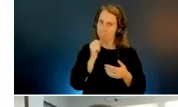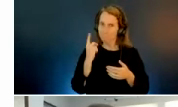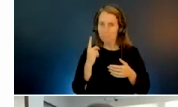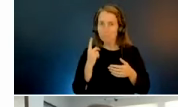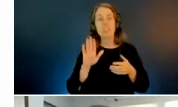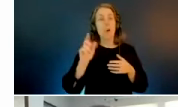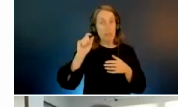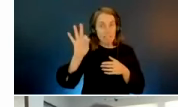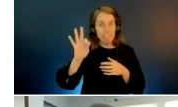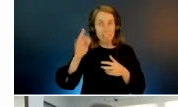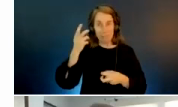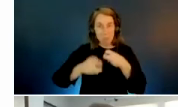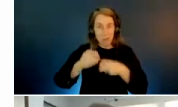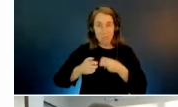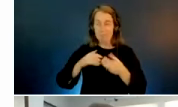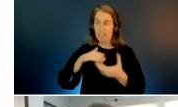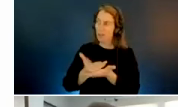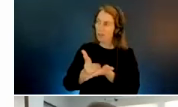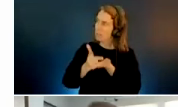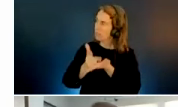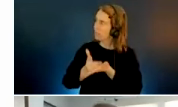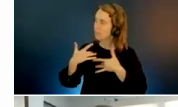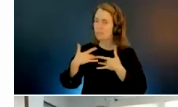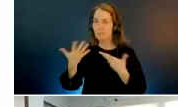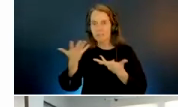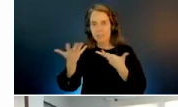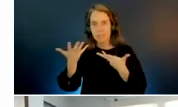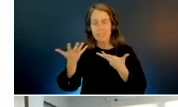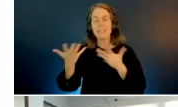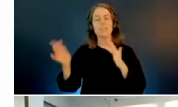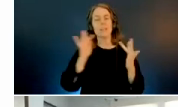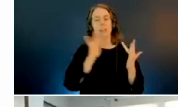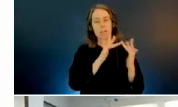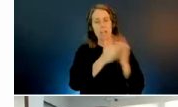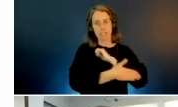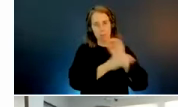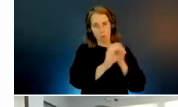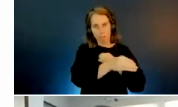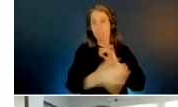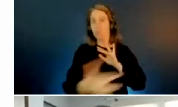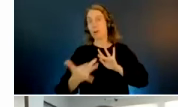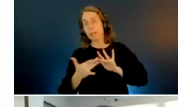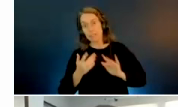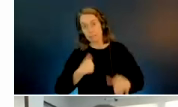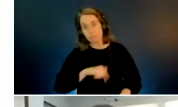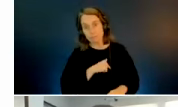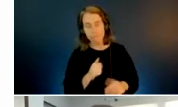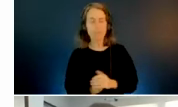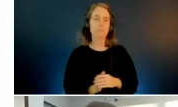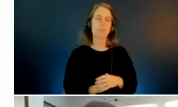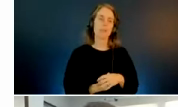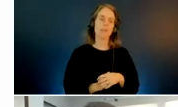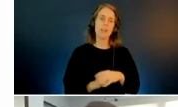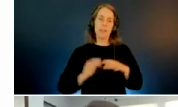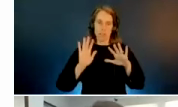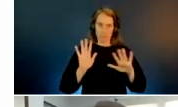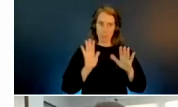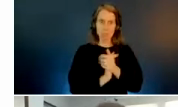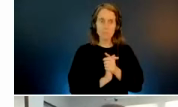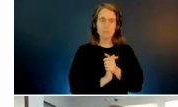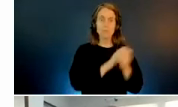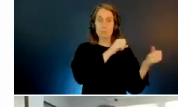you're having a problem like that um so curbside gets a little complicated and we think that i i